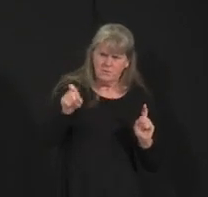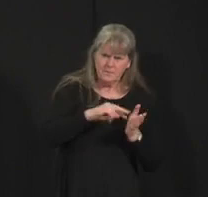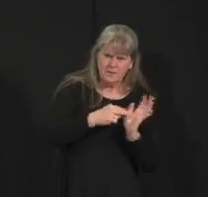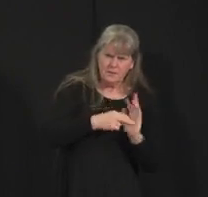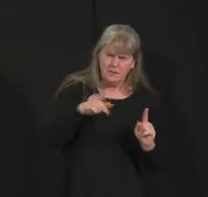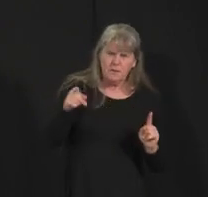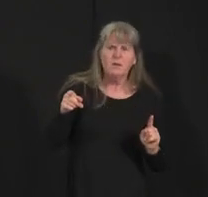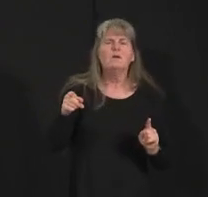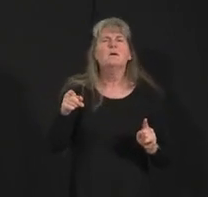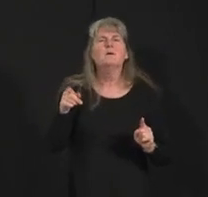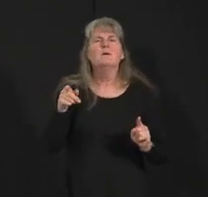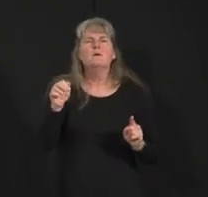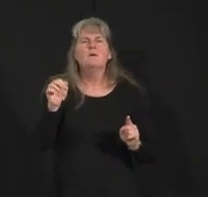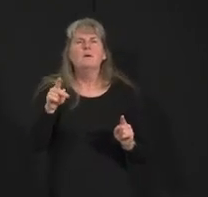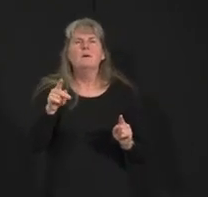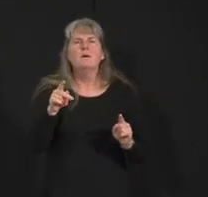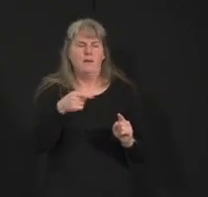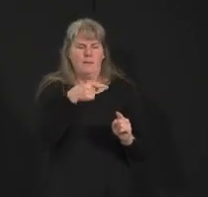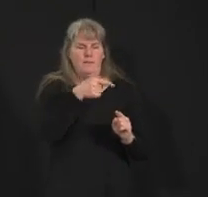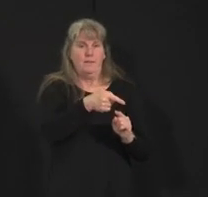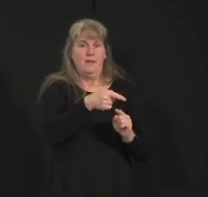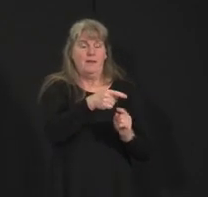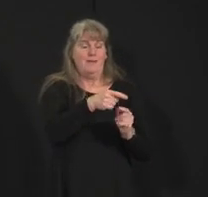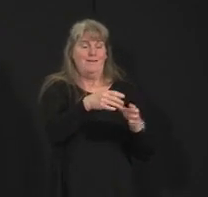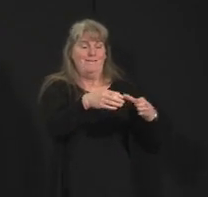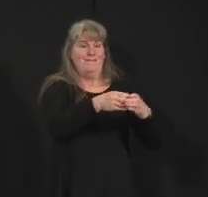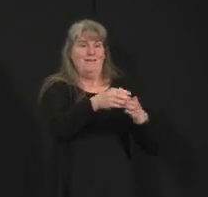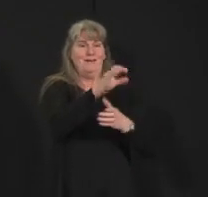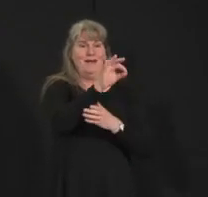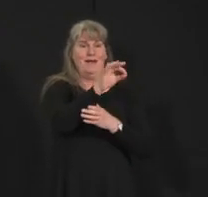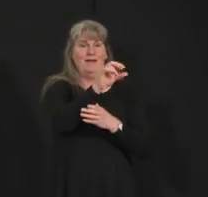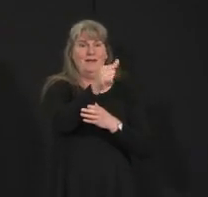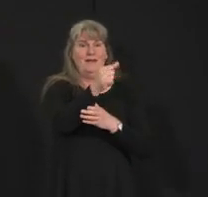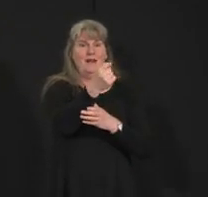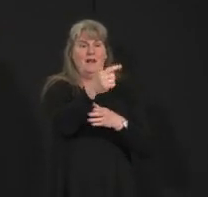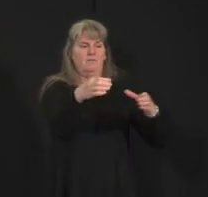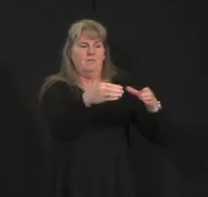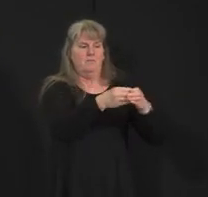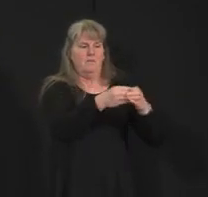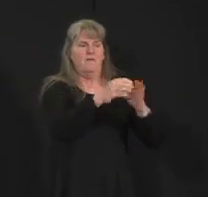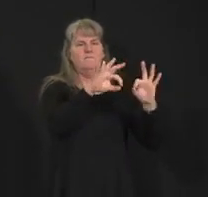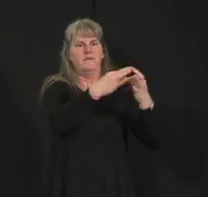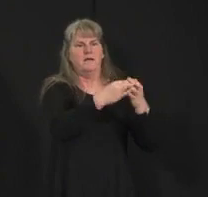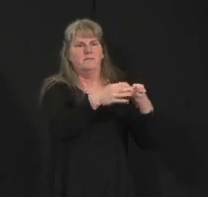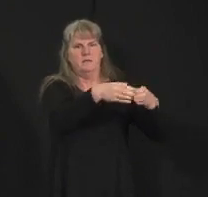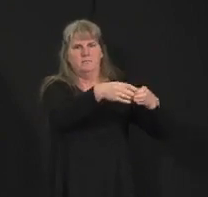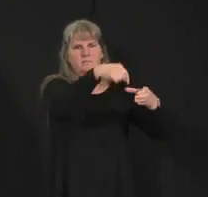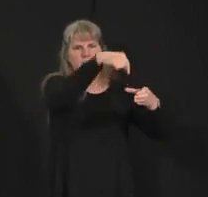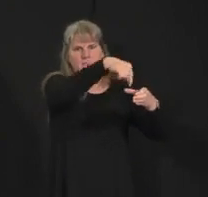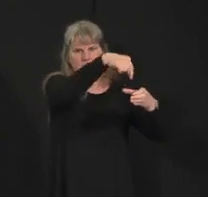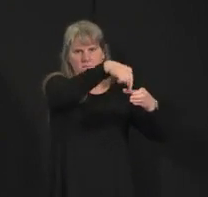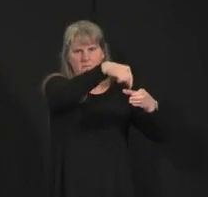So this is all within a family. Within a household.